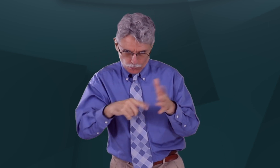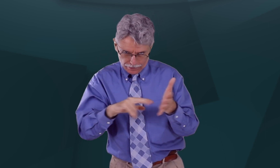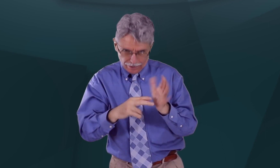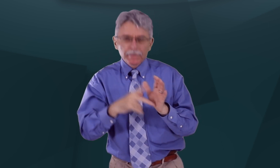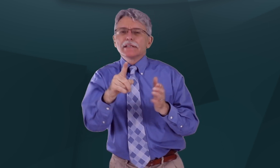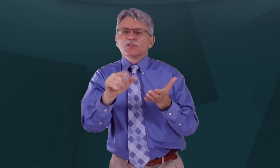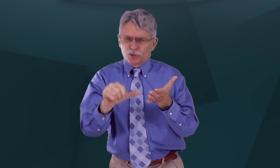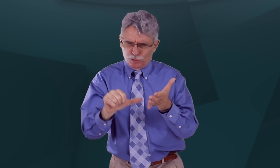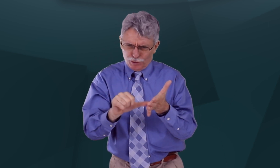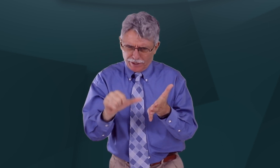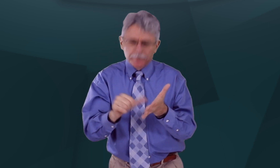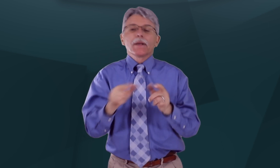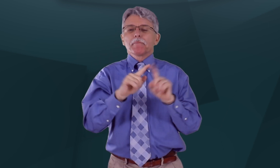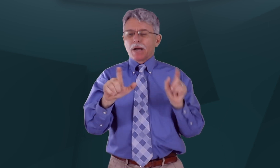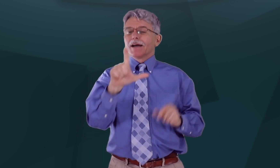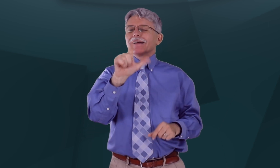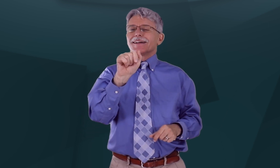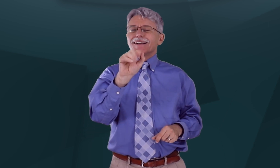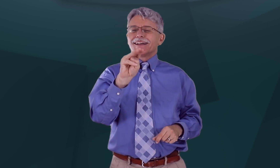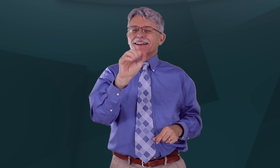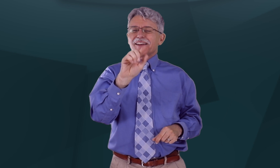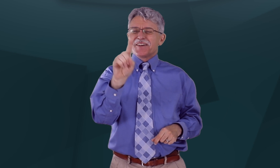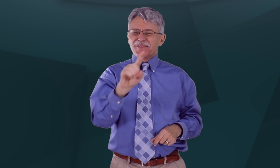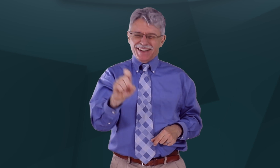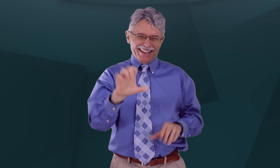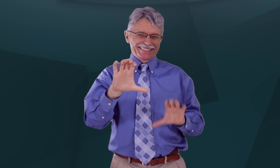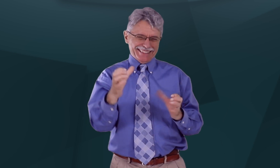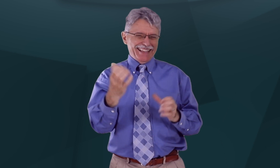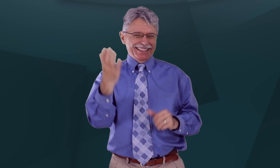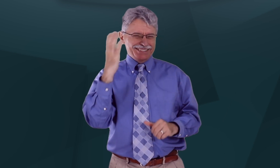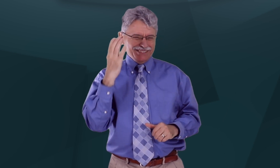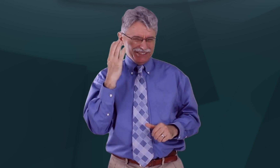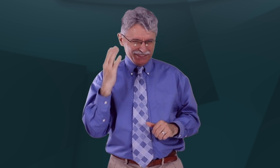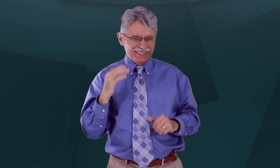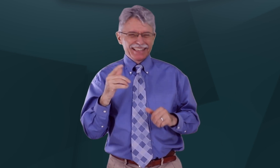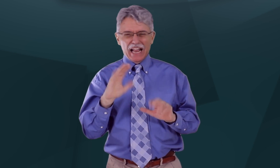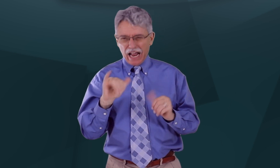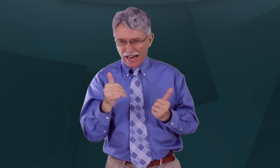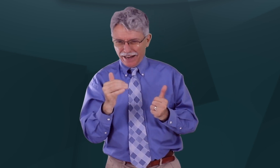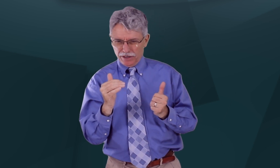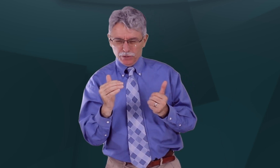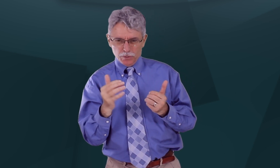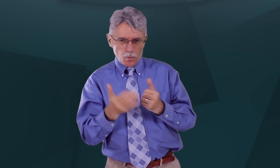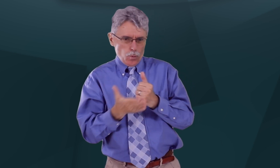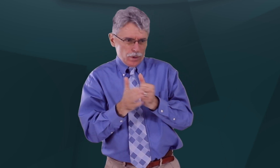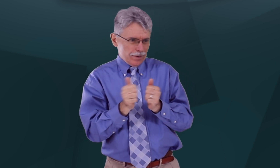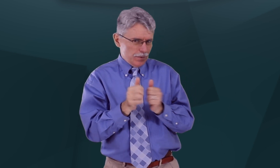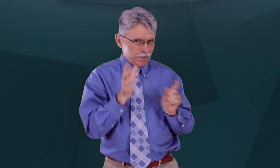If you don't know what that means, you'll have to go Google it. But, anyway, Lamaze classes talk to --